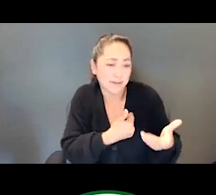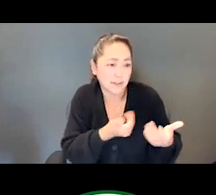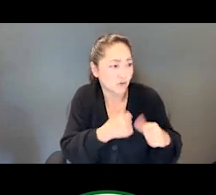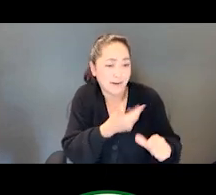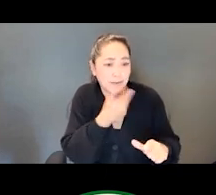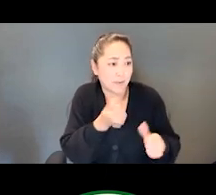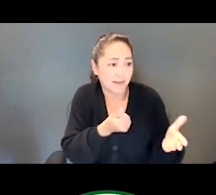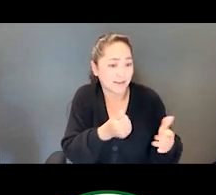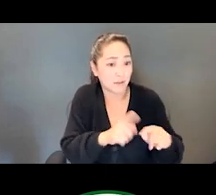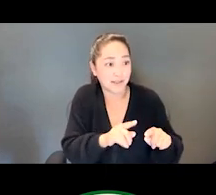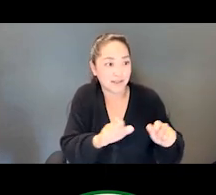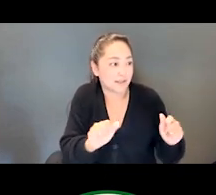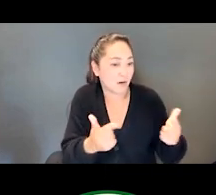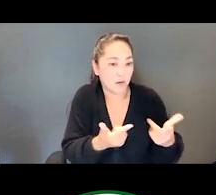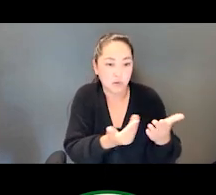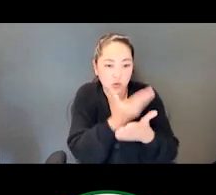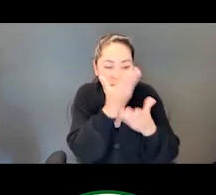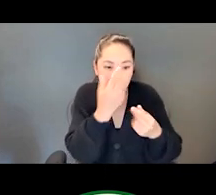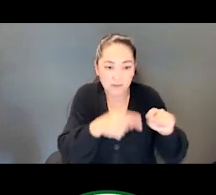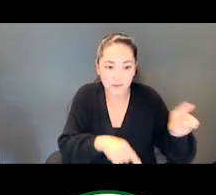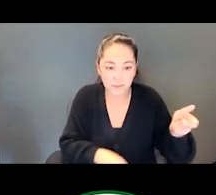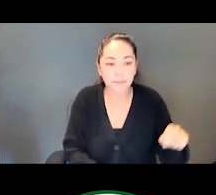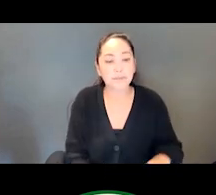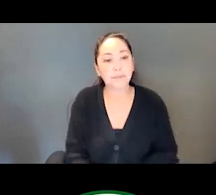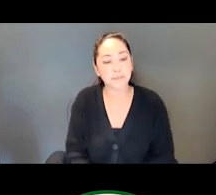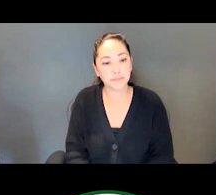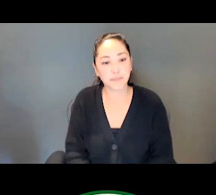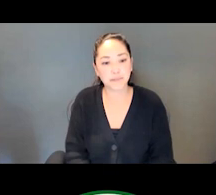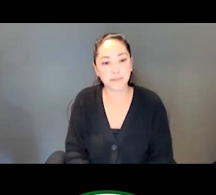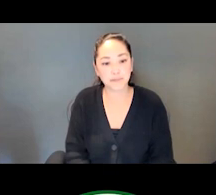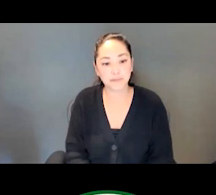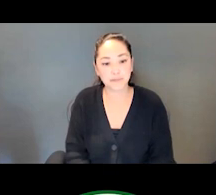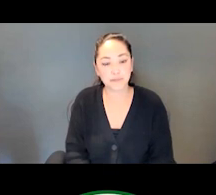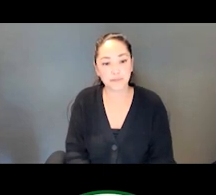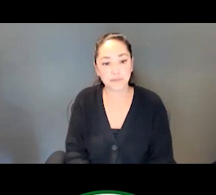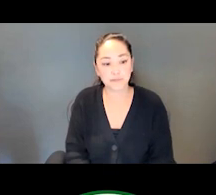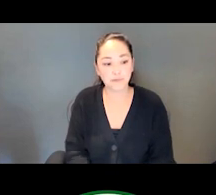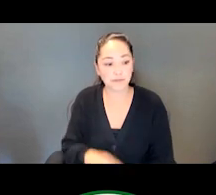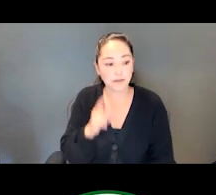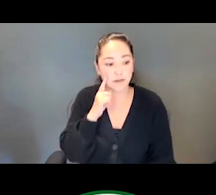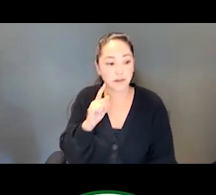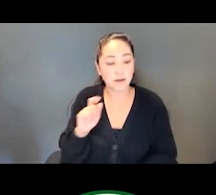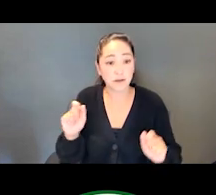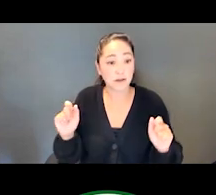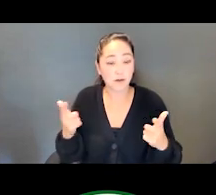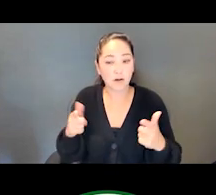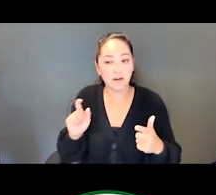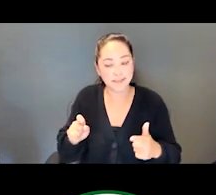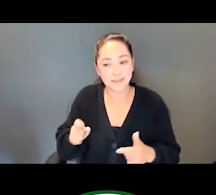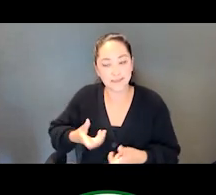It has to really represent the intersectionality. And I think, it has to be, they have to be shared.